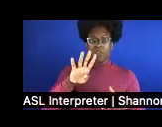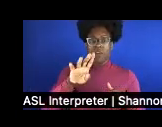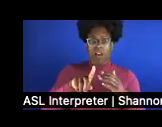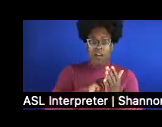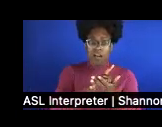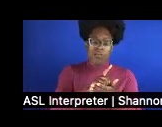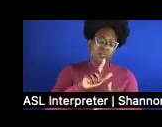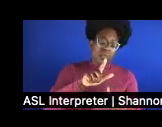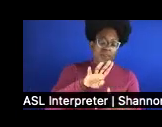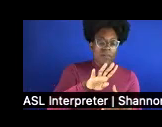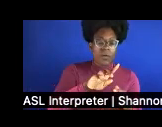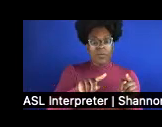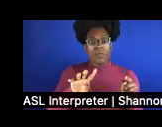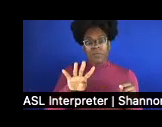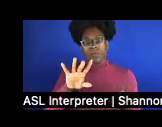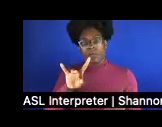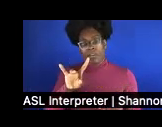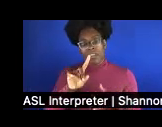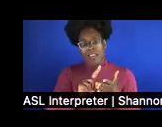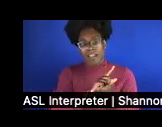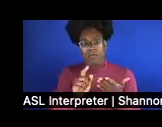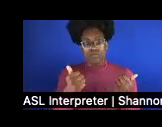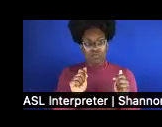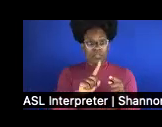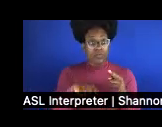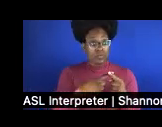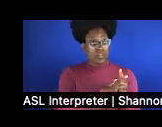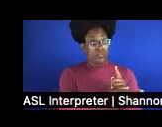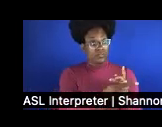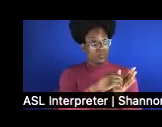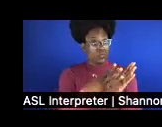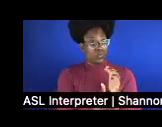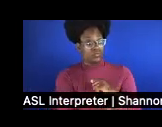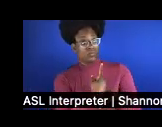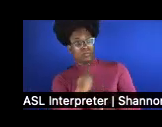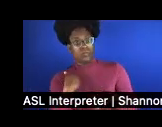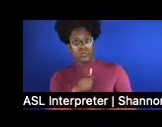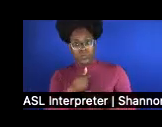requirement--the contract--we specify four days at least. The support is asynchronous